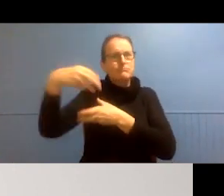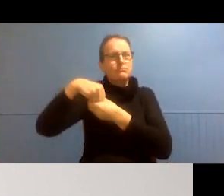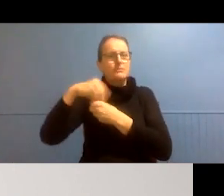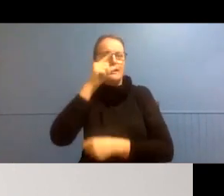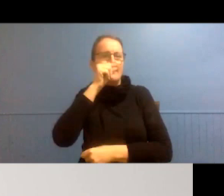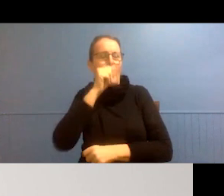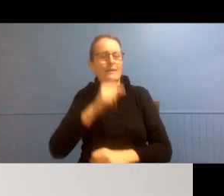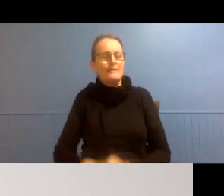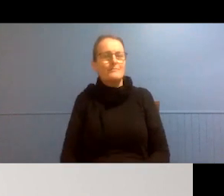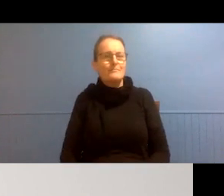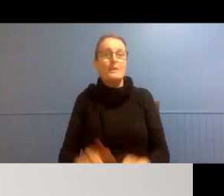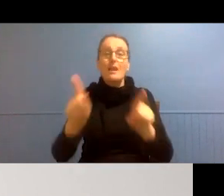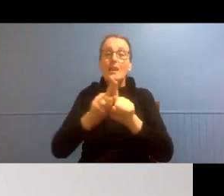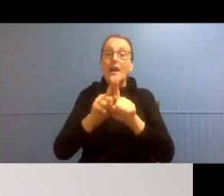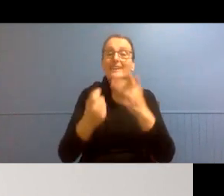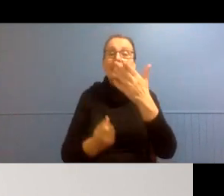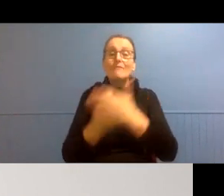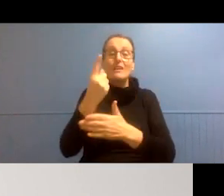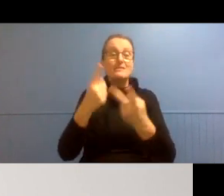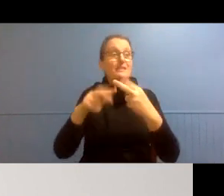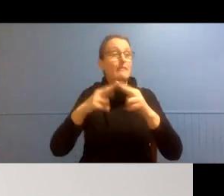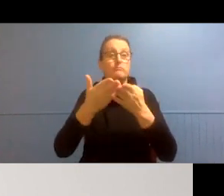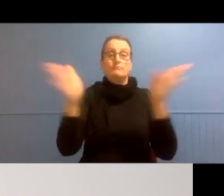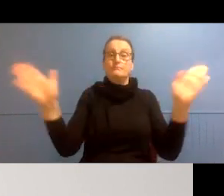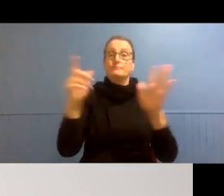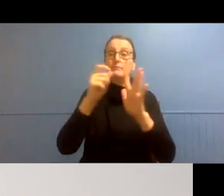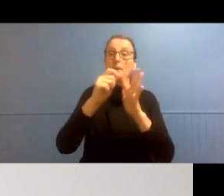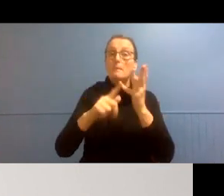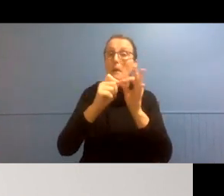of the events that are in public spaces, various festivals, various